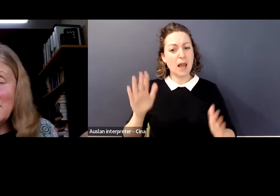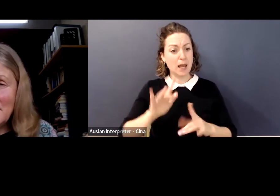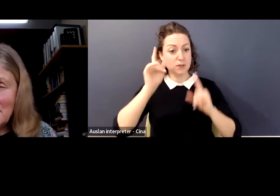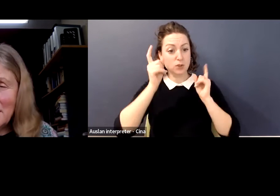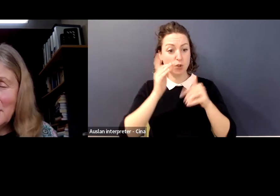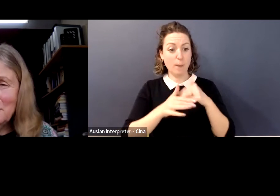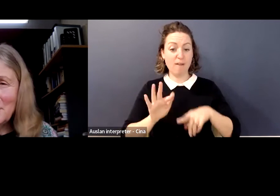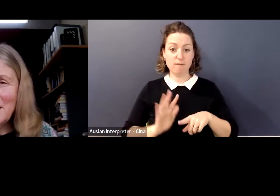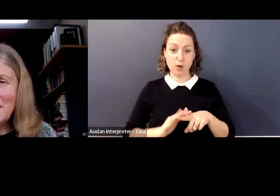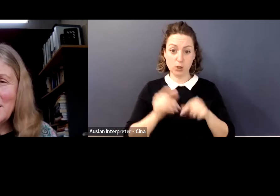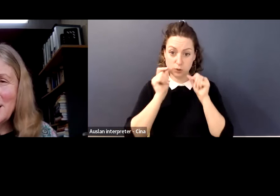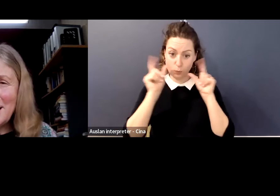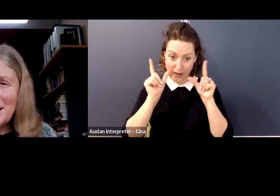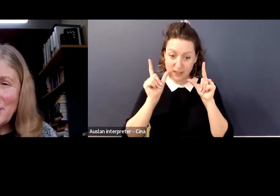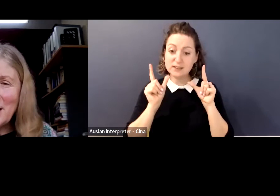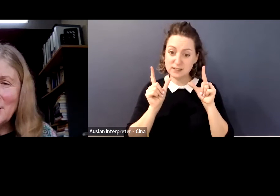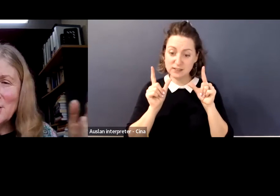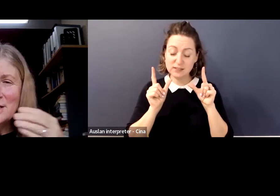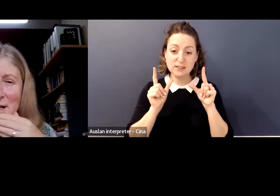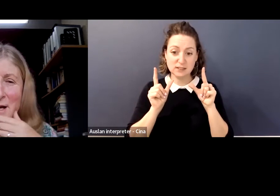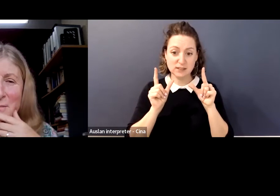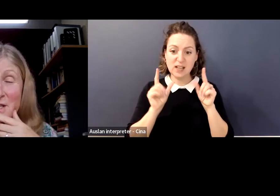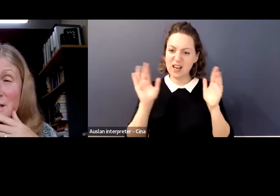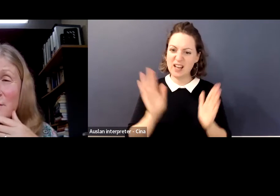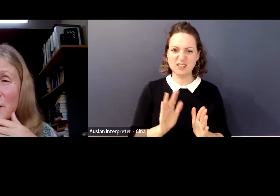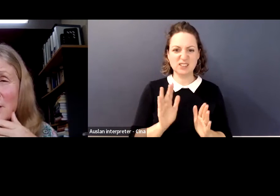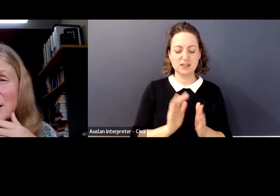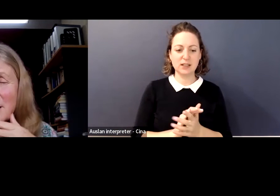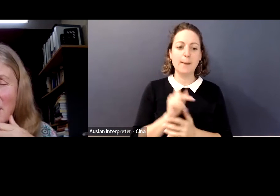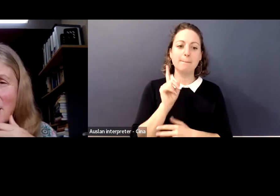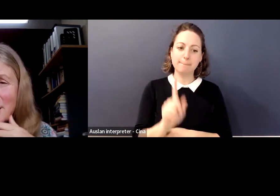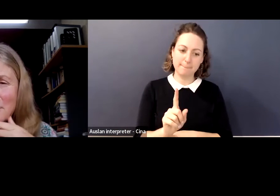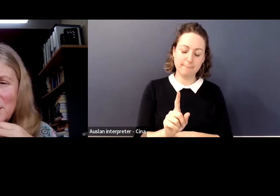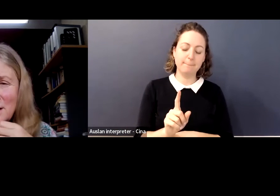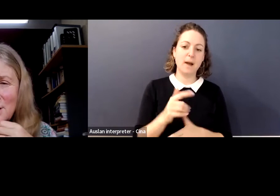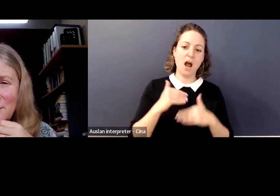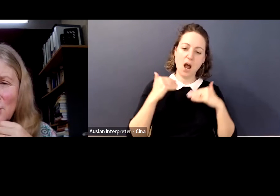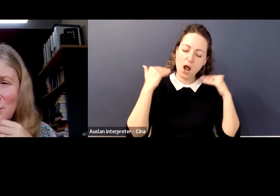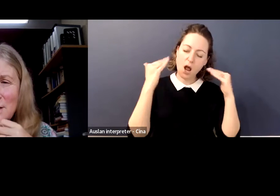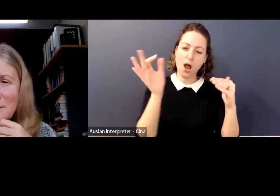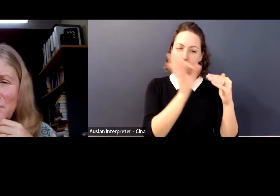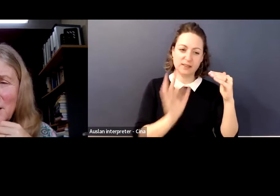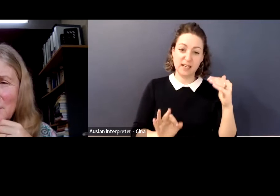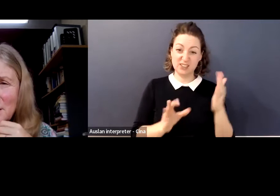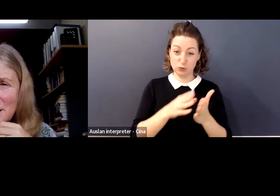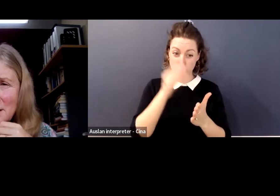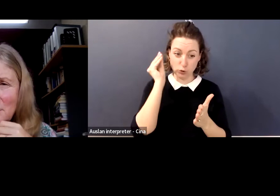is at other ages, but there's a very high percentage of students, nearly 60%,